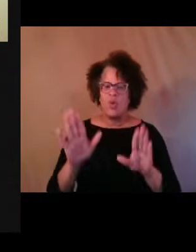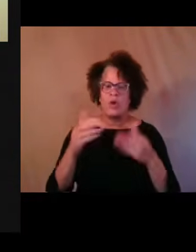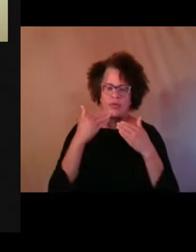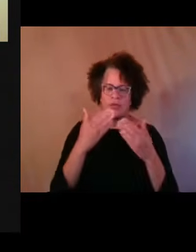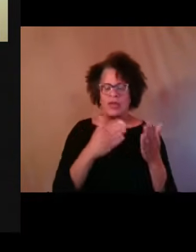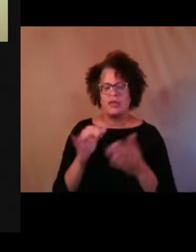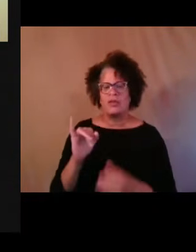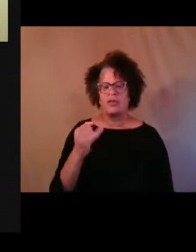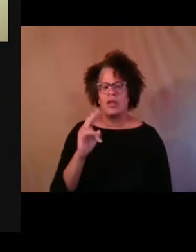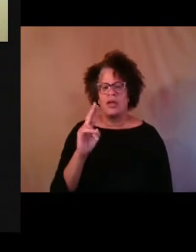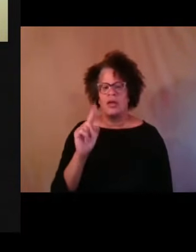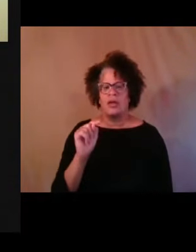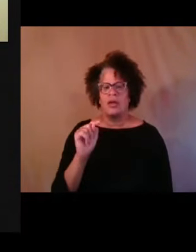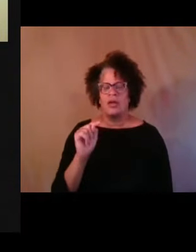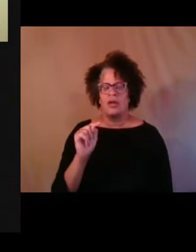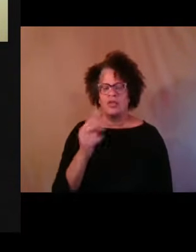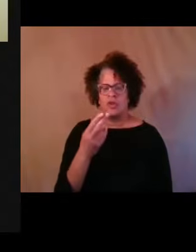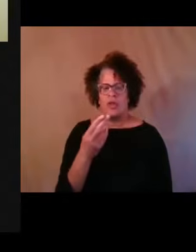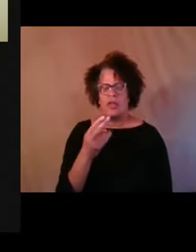Judith, as our elder tonight,